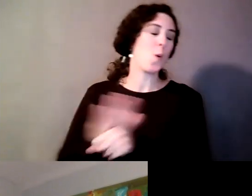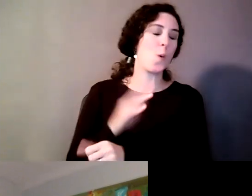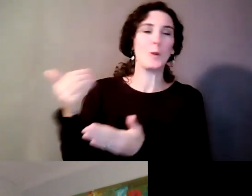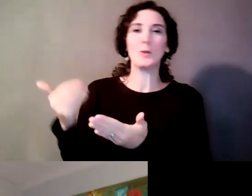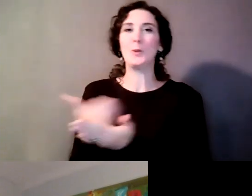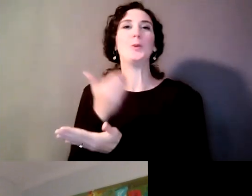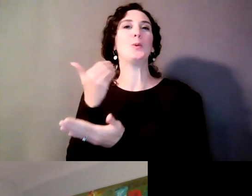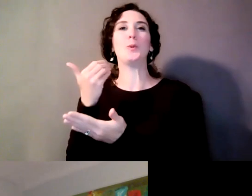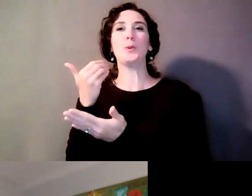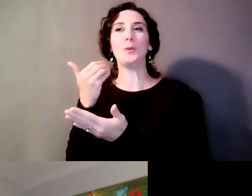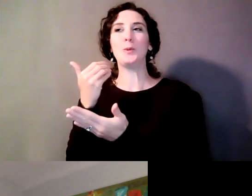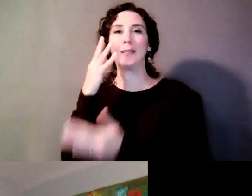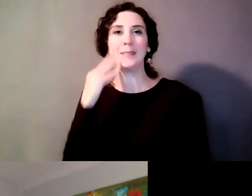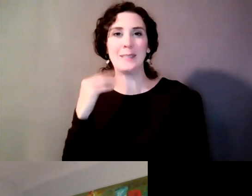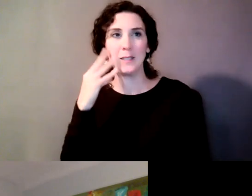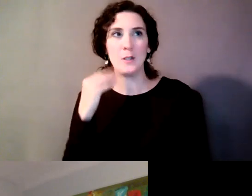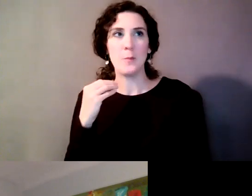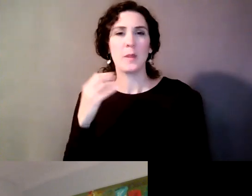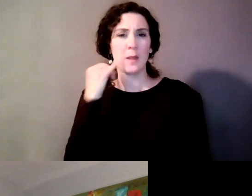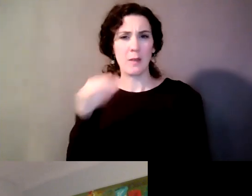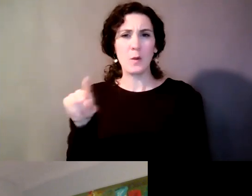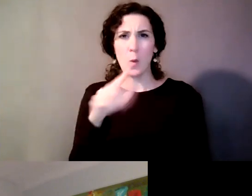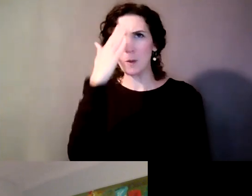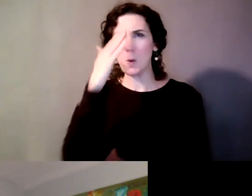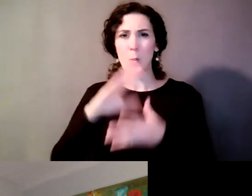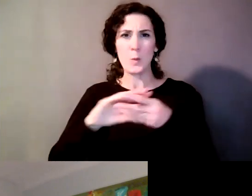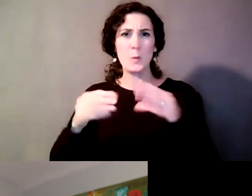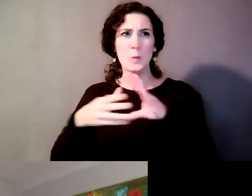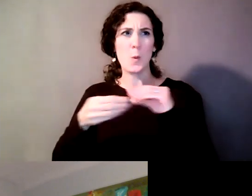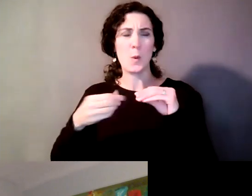and anybody who has followed the story of coffee knows that word I pick significantly